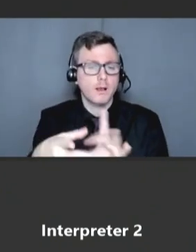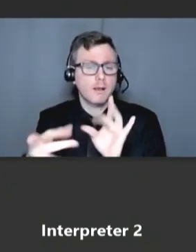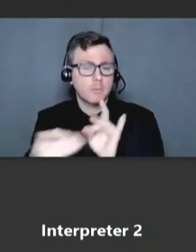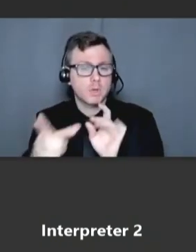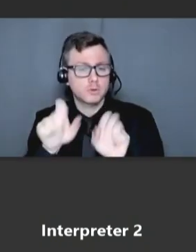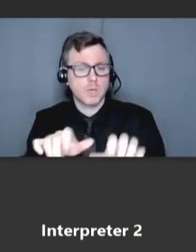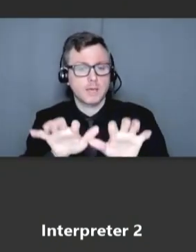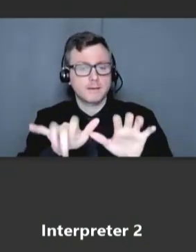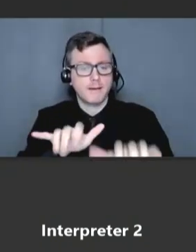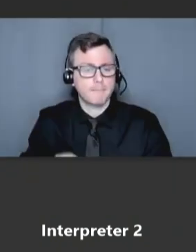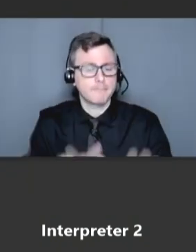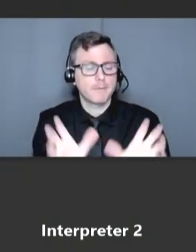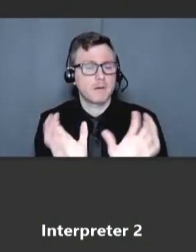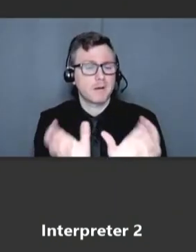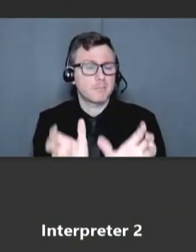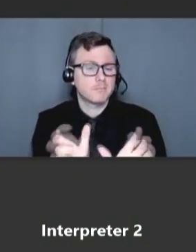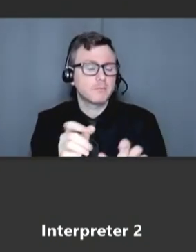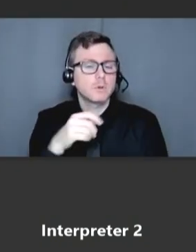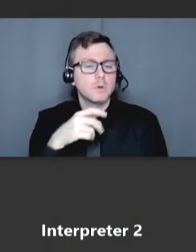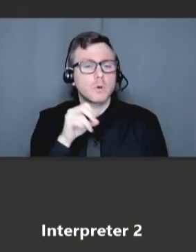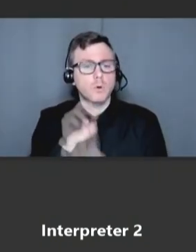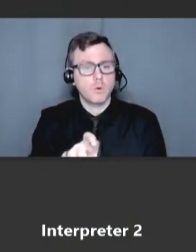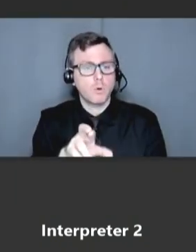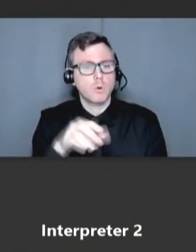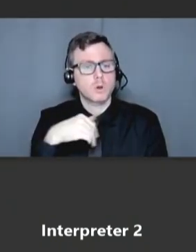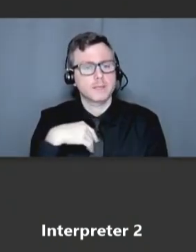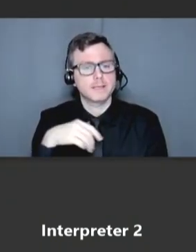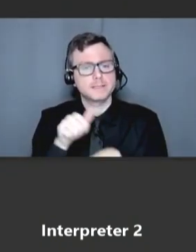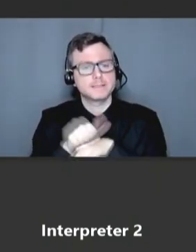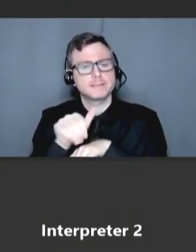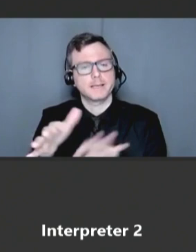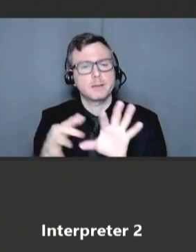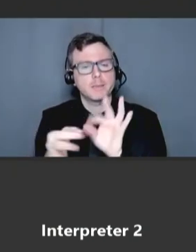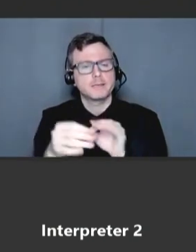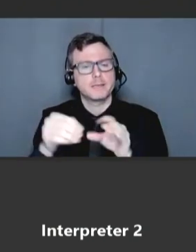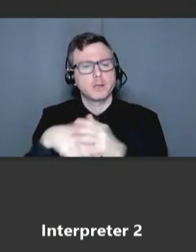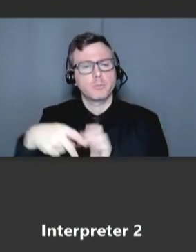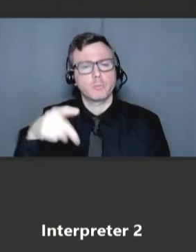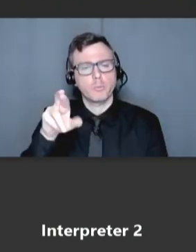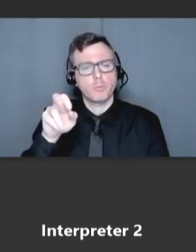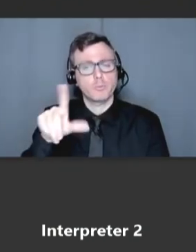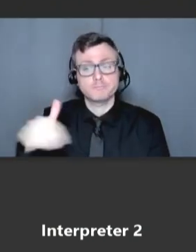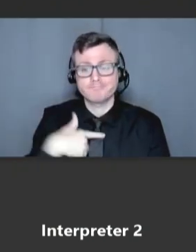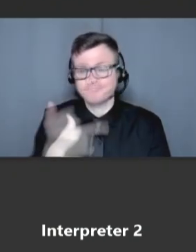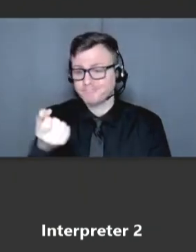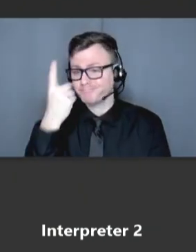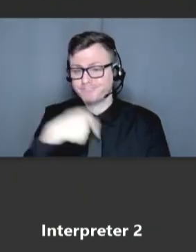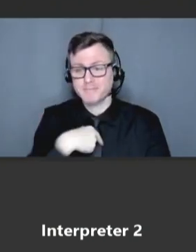or raise your hand through the portal. As always, members of the public can provide a